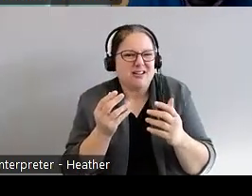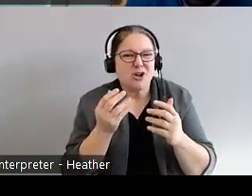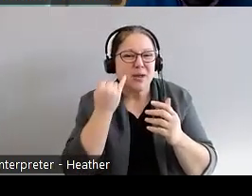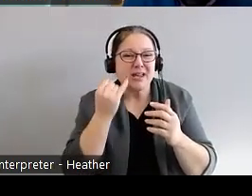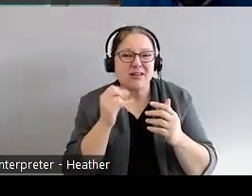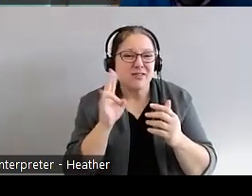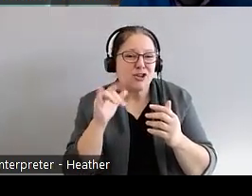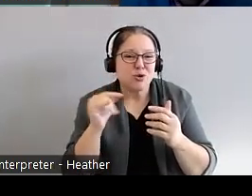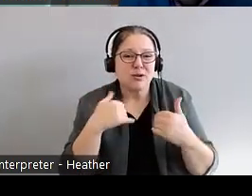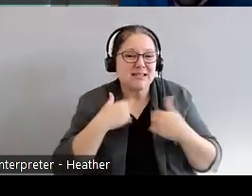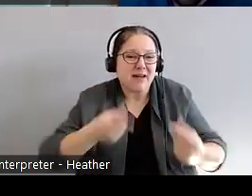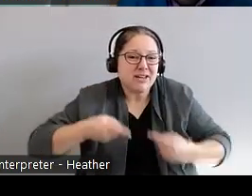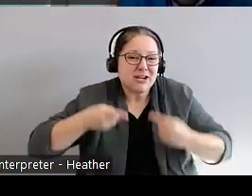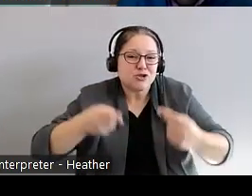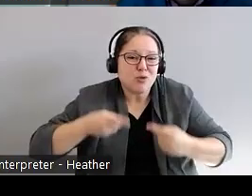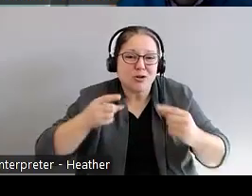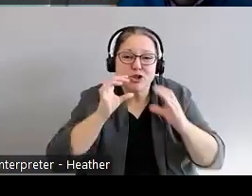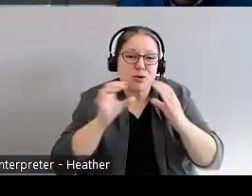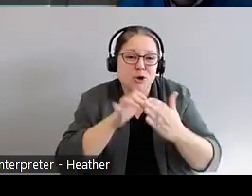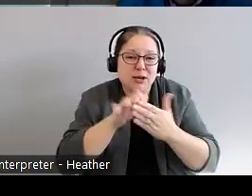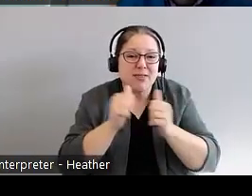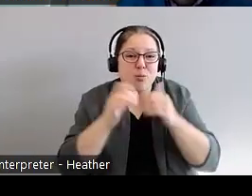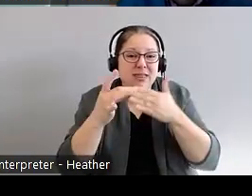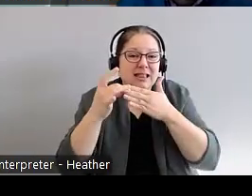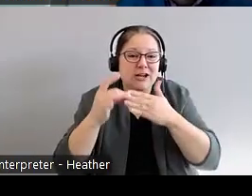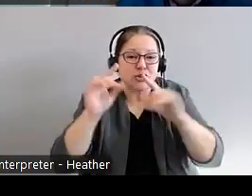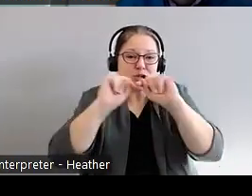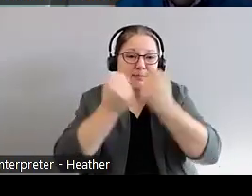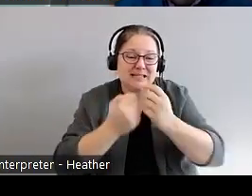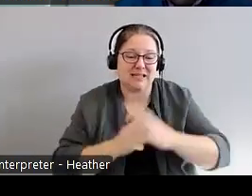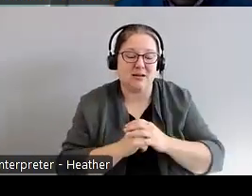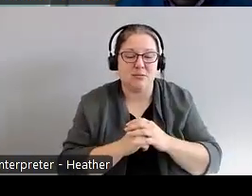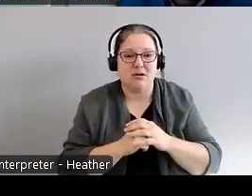leadership. Um and then we also advise the hospital on particular uh program development